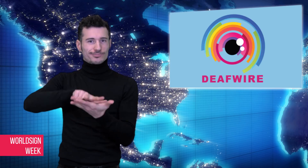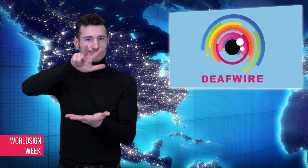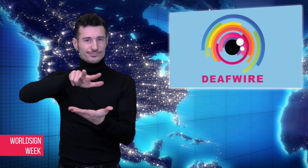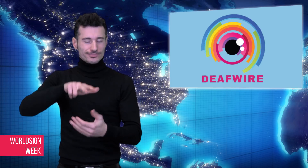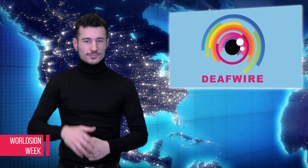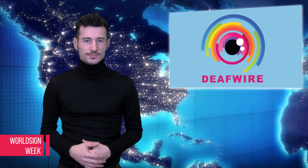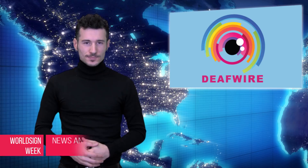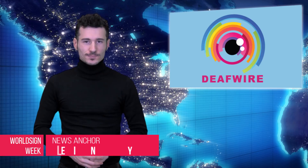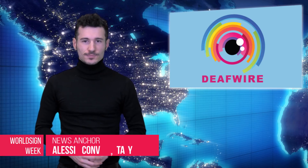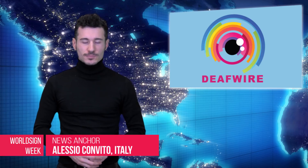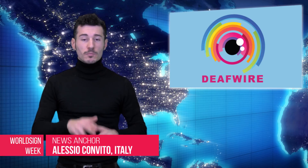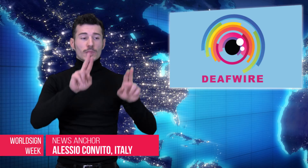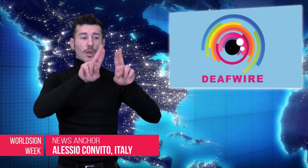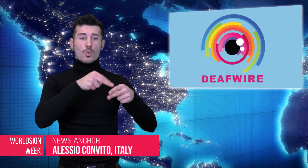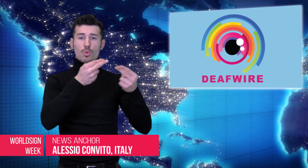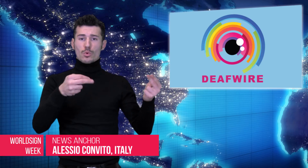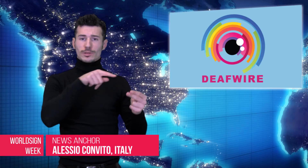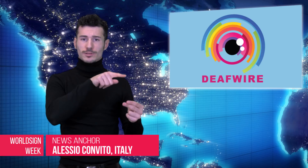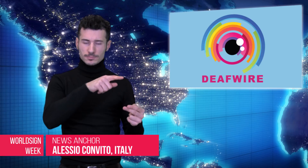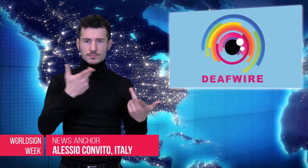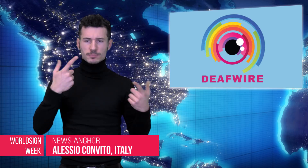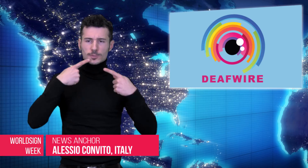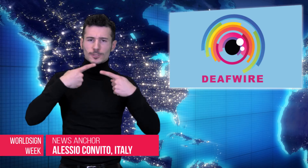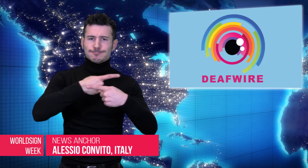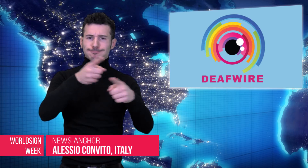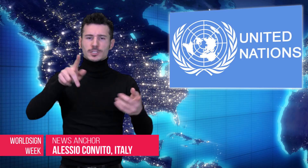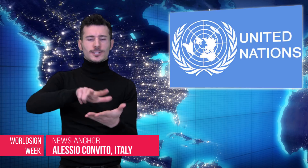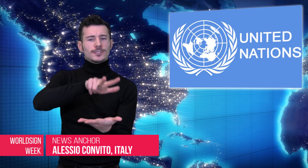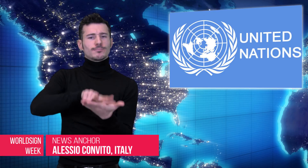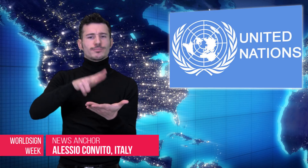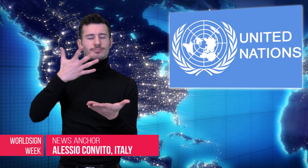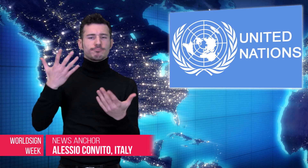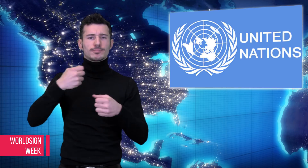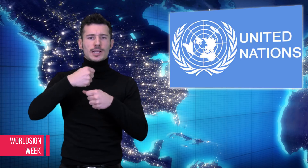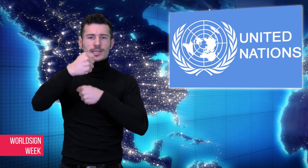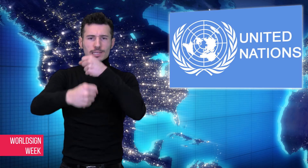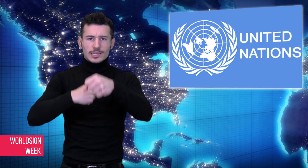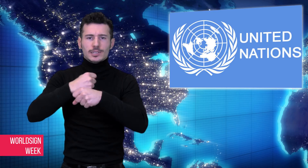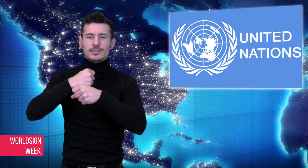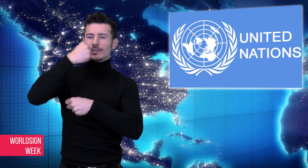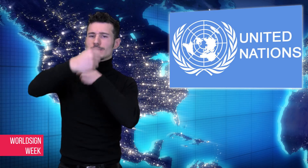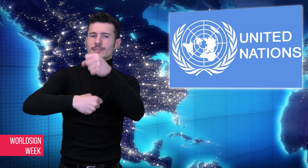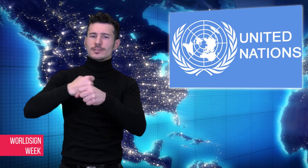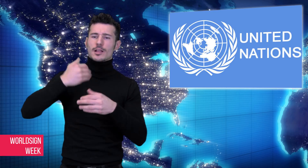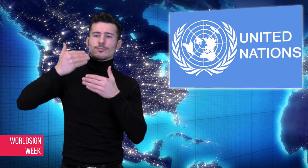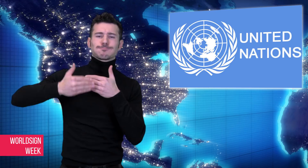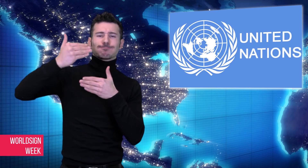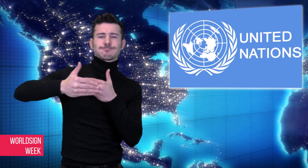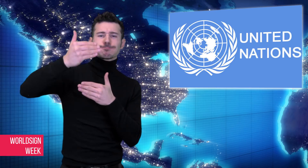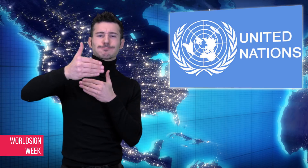declared September 23 every year as